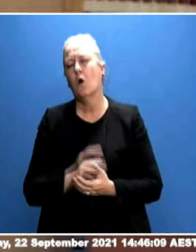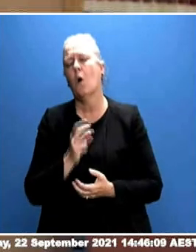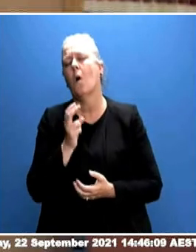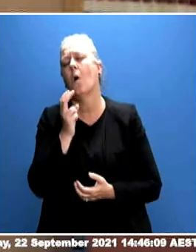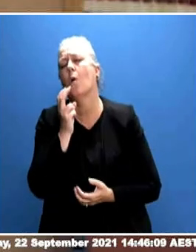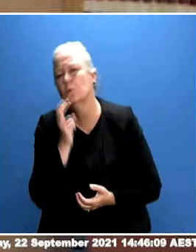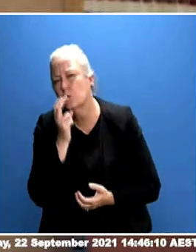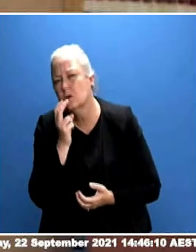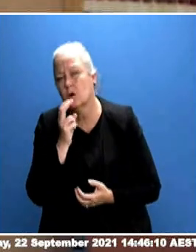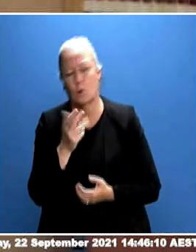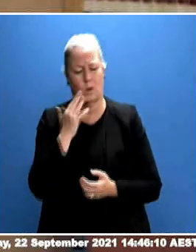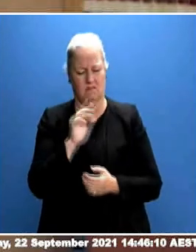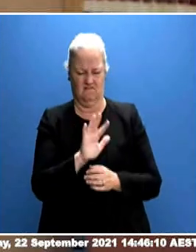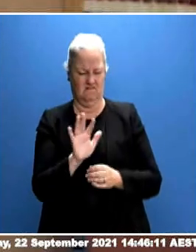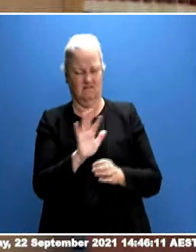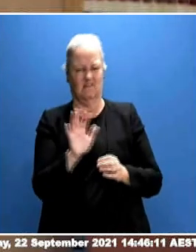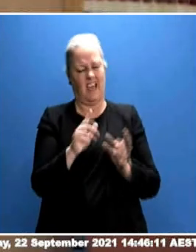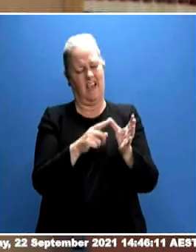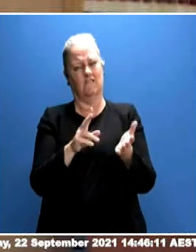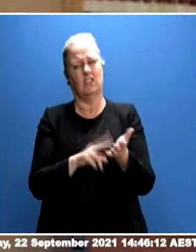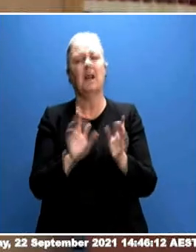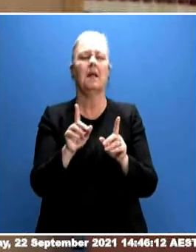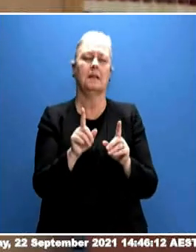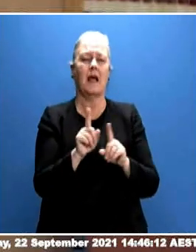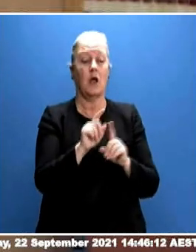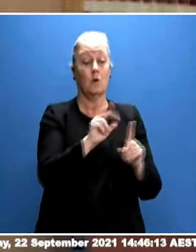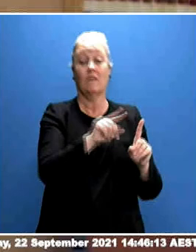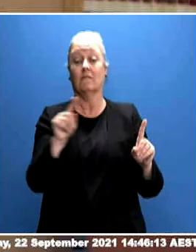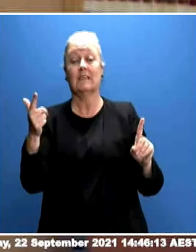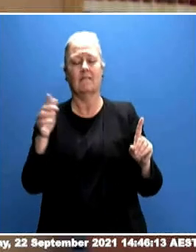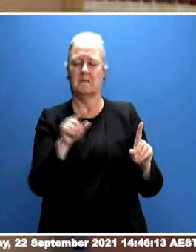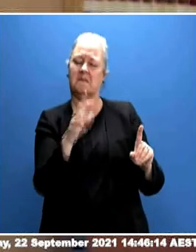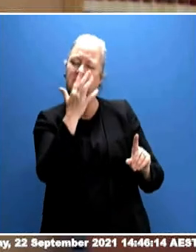on average, so they're more likely to be in the 15, given that probably accounts